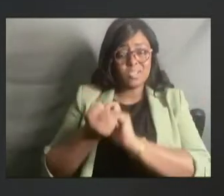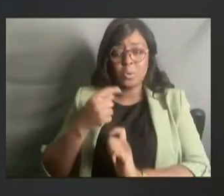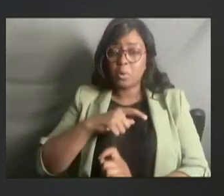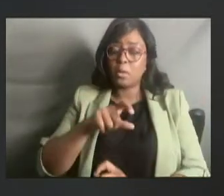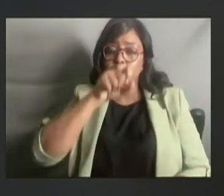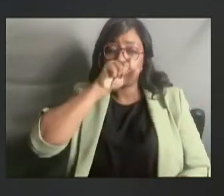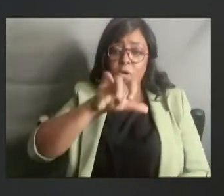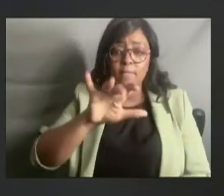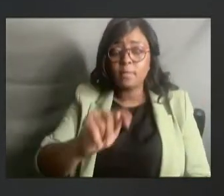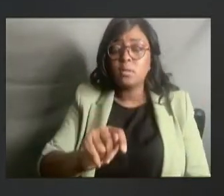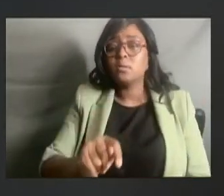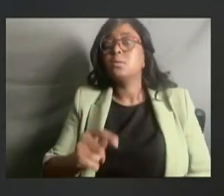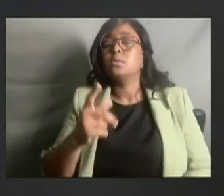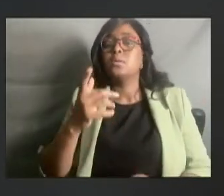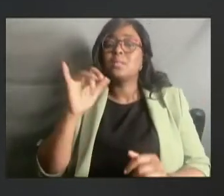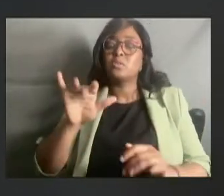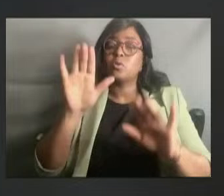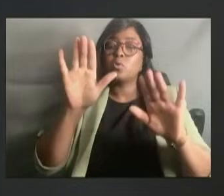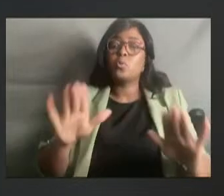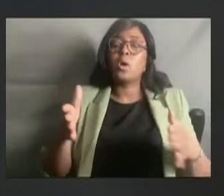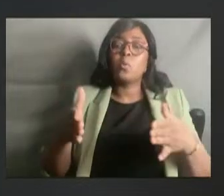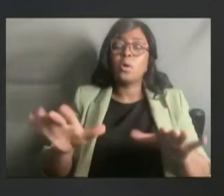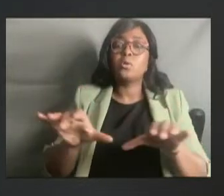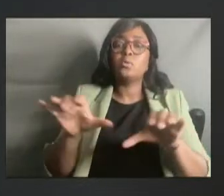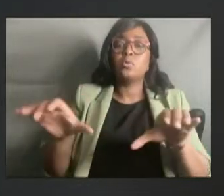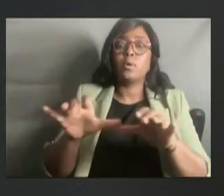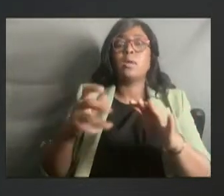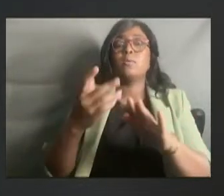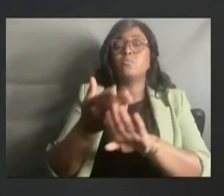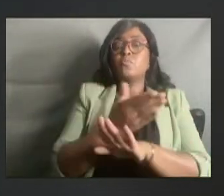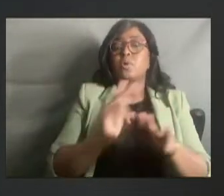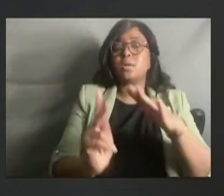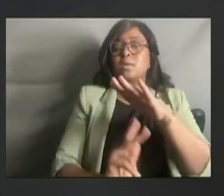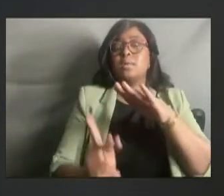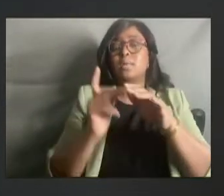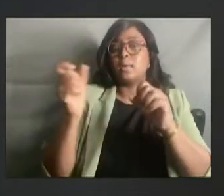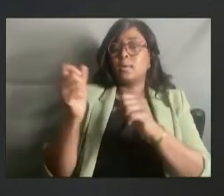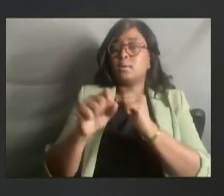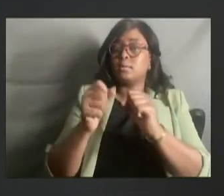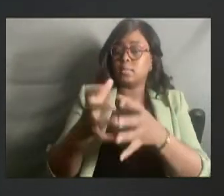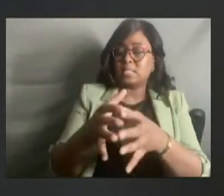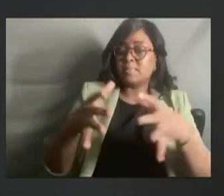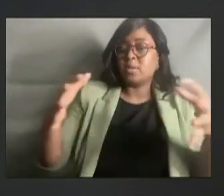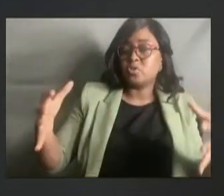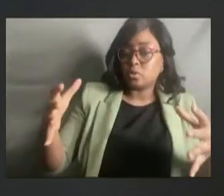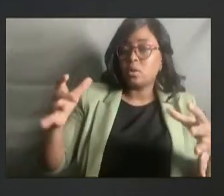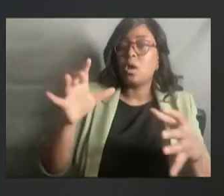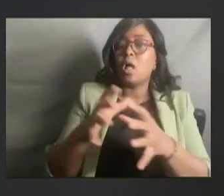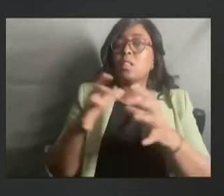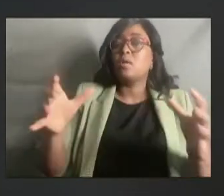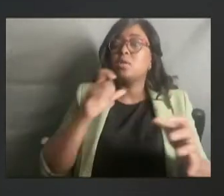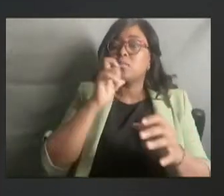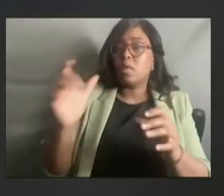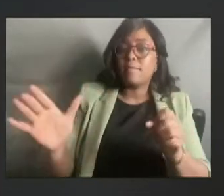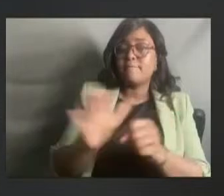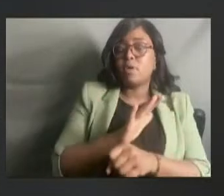turn them into full day. That's part of the part of the change. We love that. It's a great way